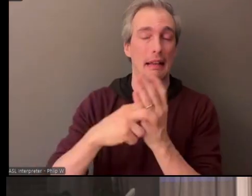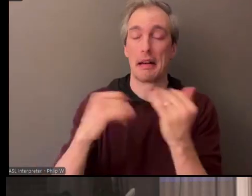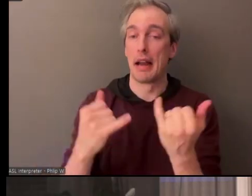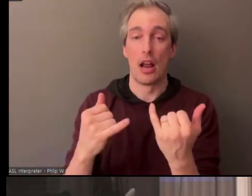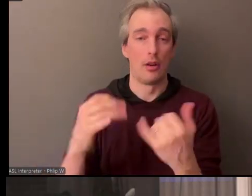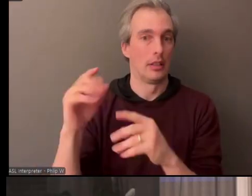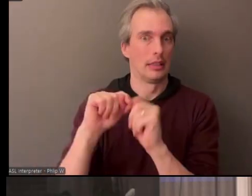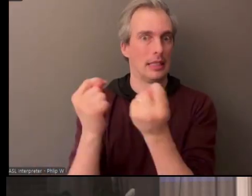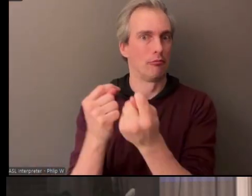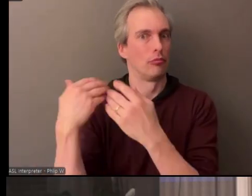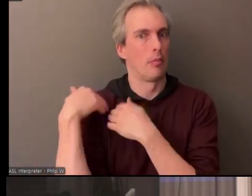So...